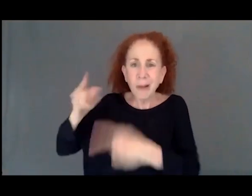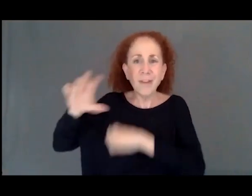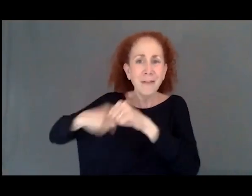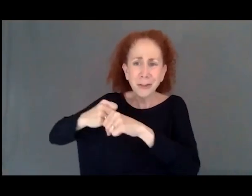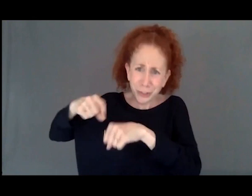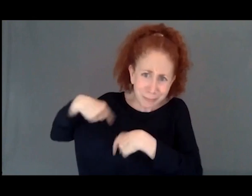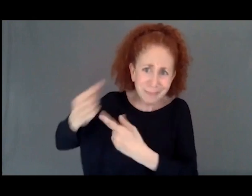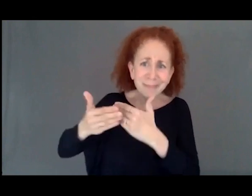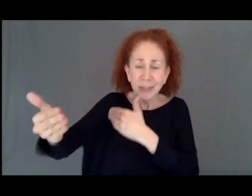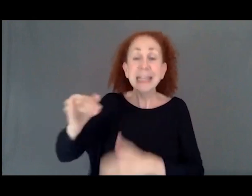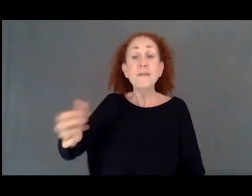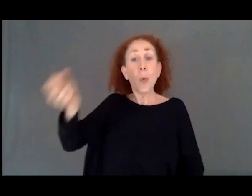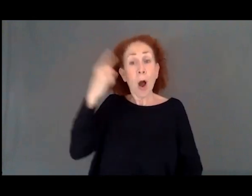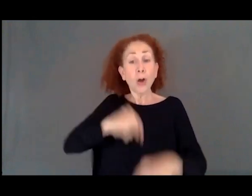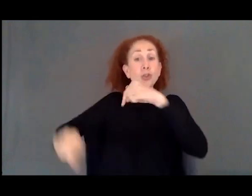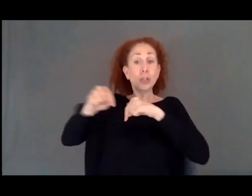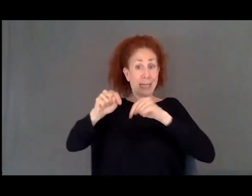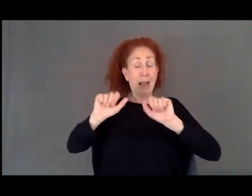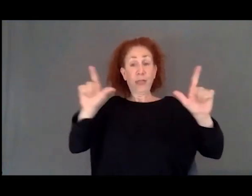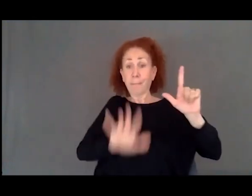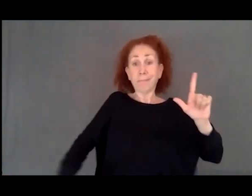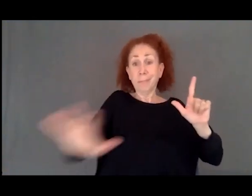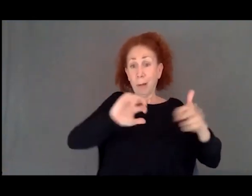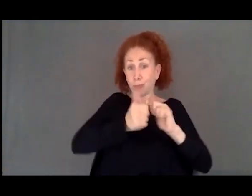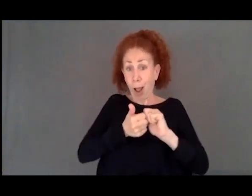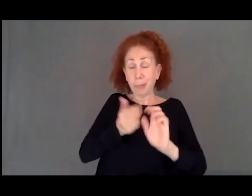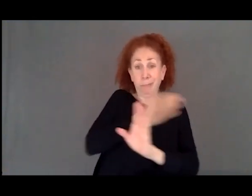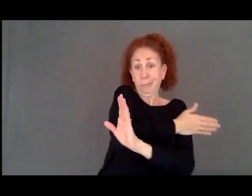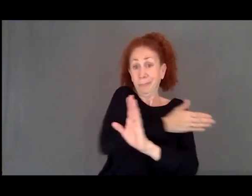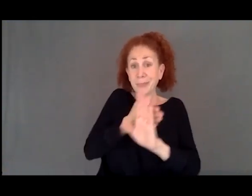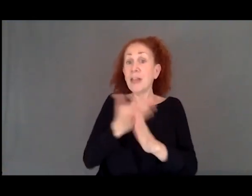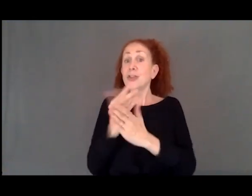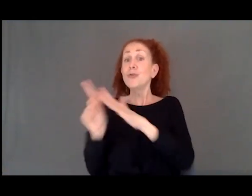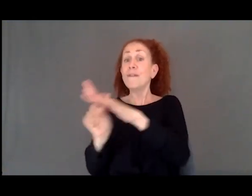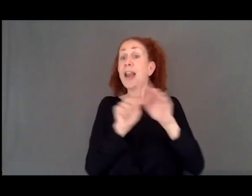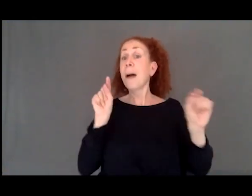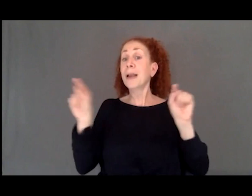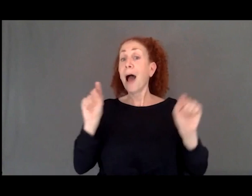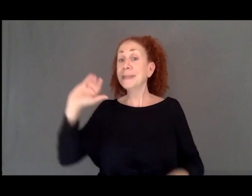So if we understand what the larger frame of the problem is than these seemingly new phenomena-- like, oh,